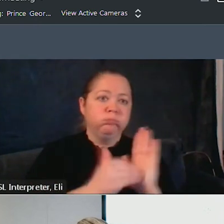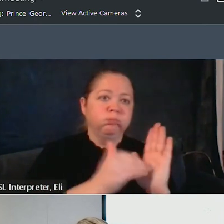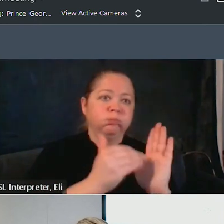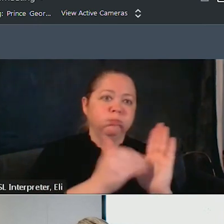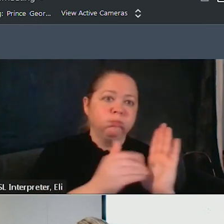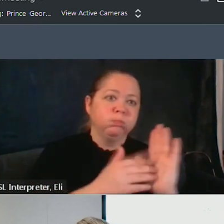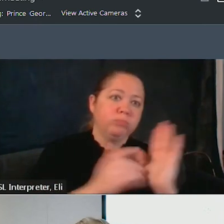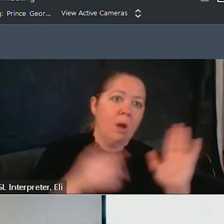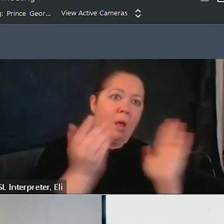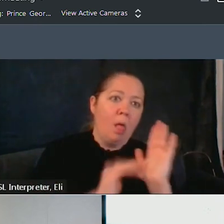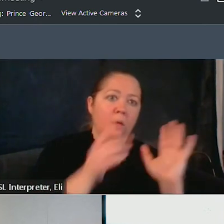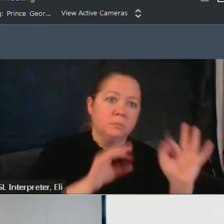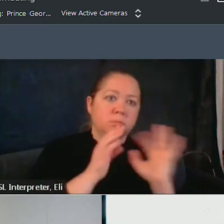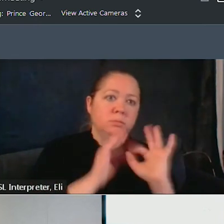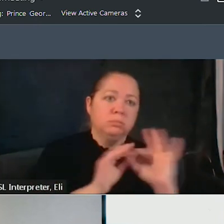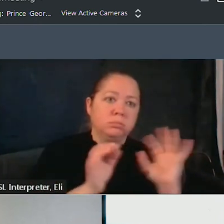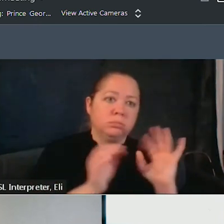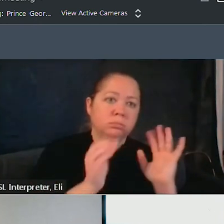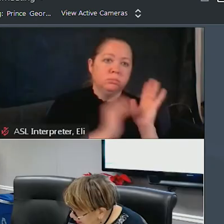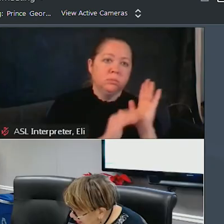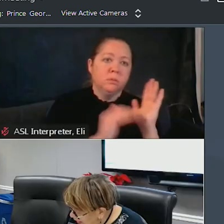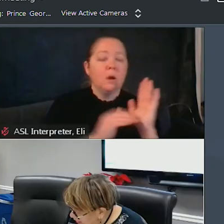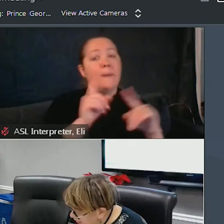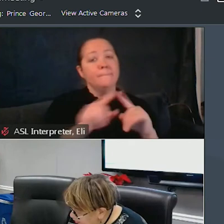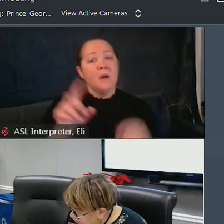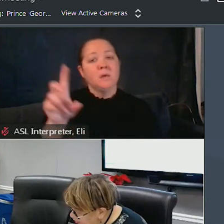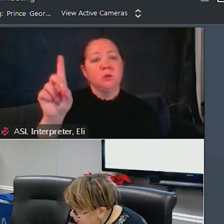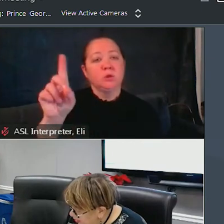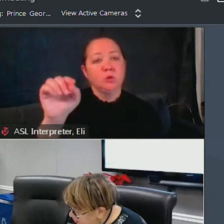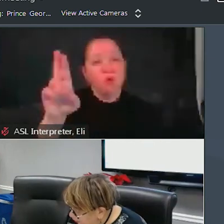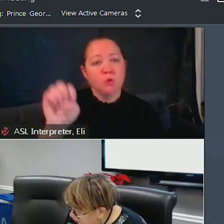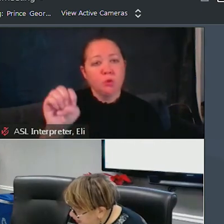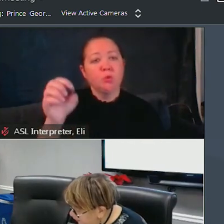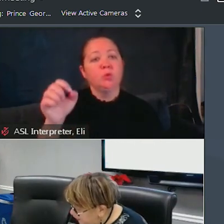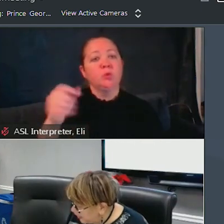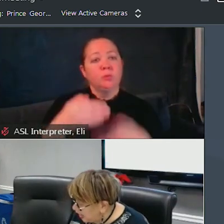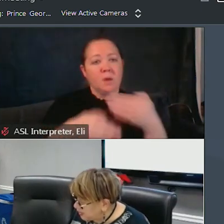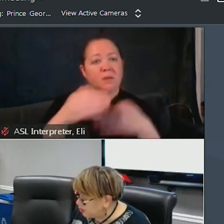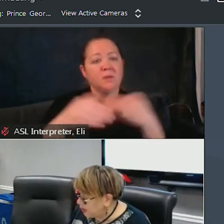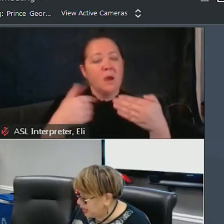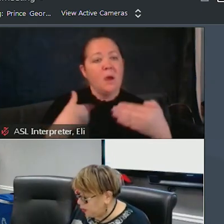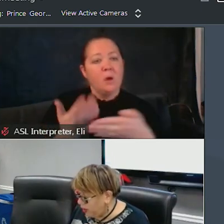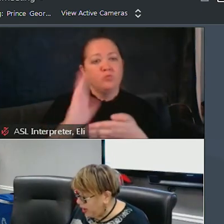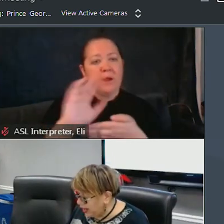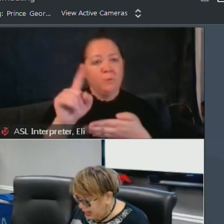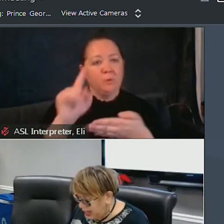heard. So I think this is a good opportunity for the, for the County to hear again,